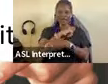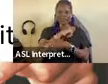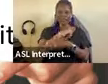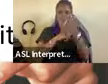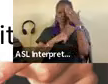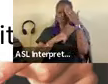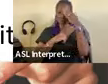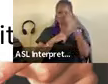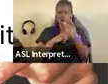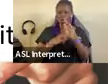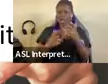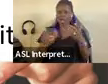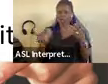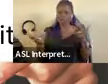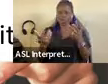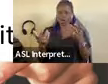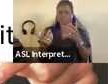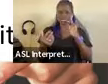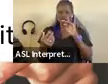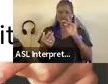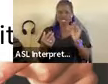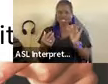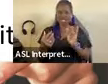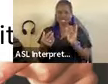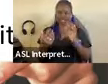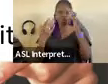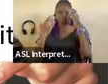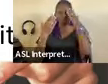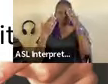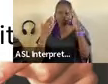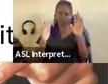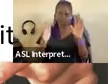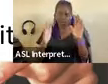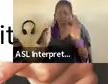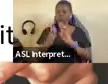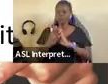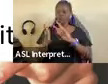So we've had to budget conservatively based on what we know is available.